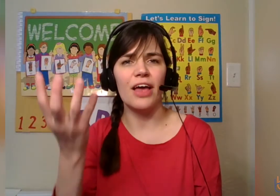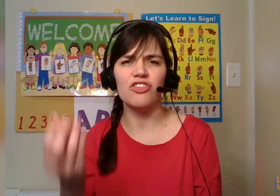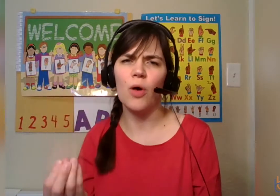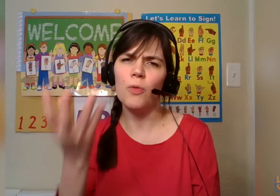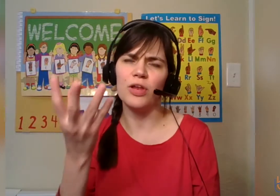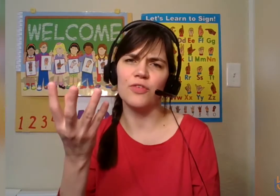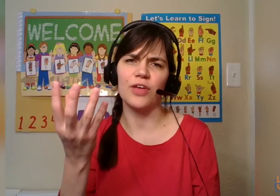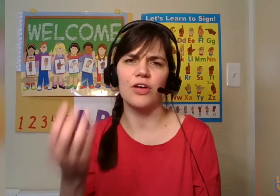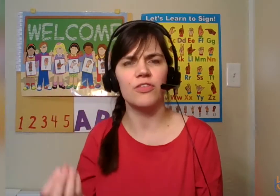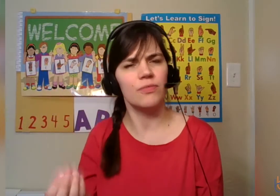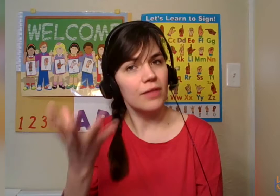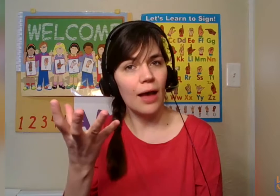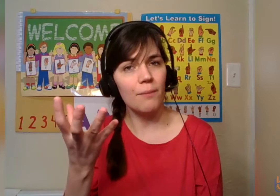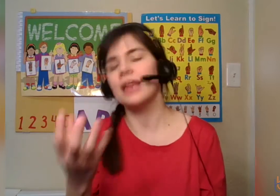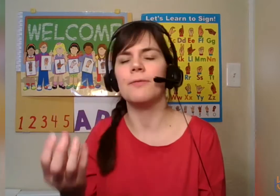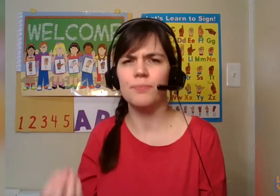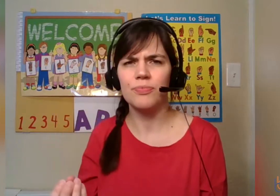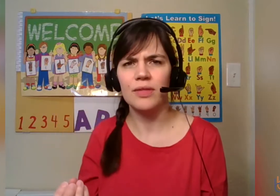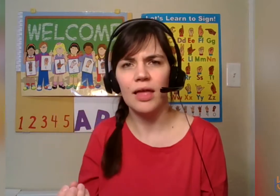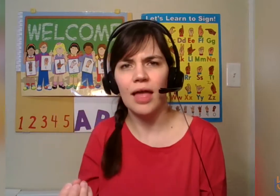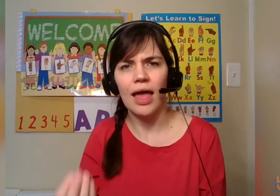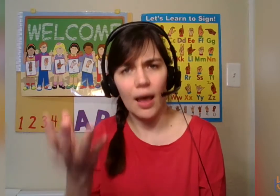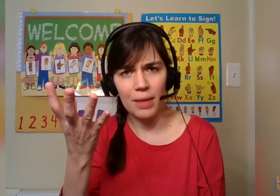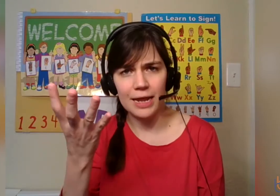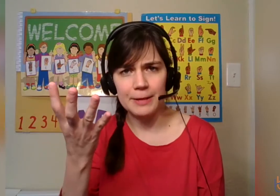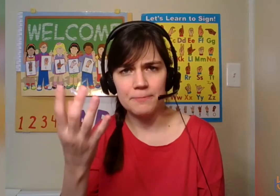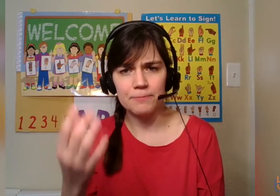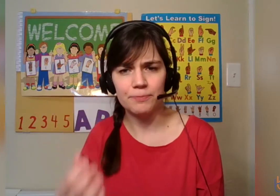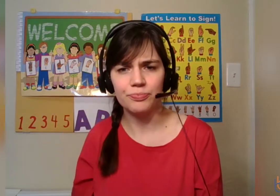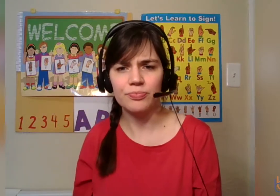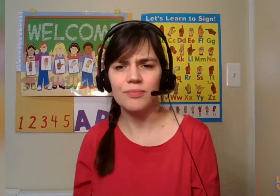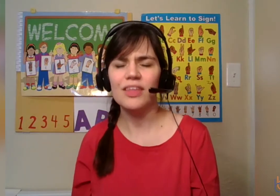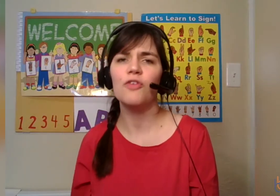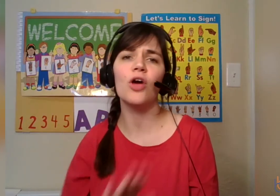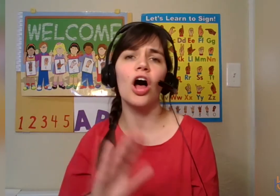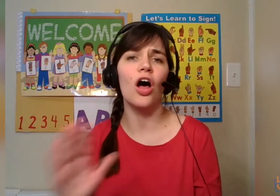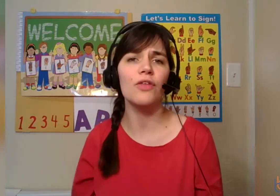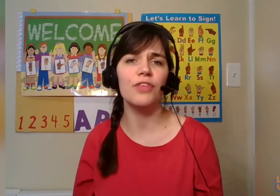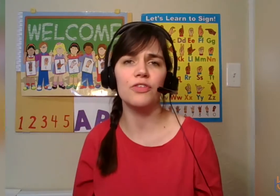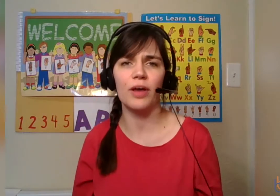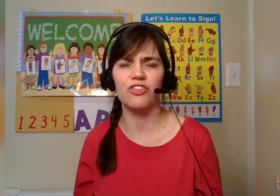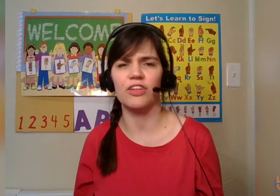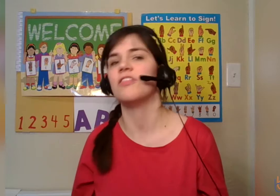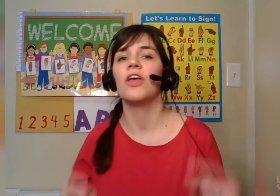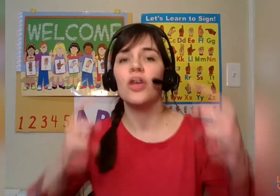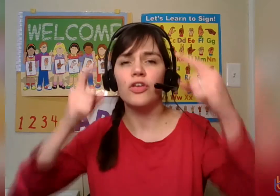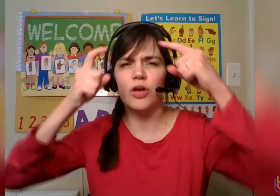as you open your fingers. How many? How many? For all of these questions, you're